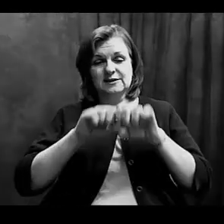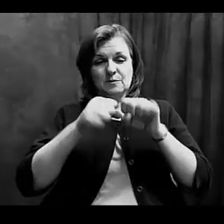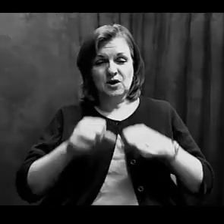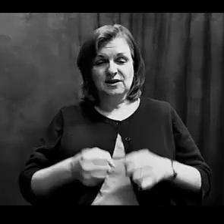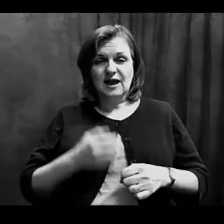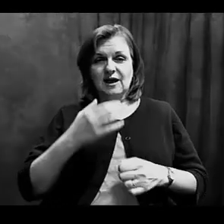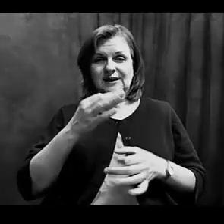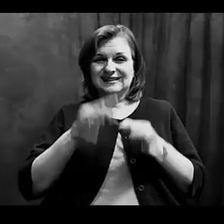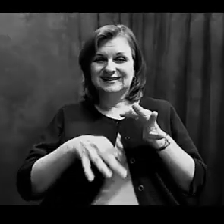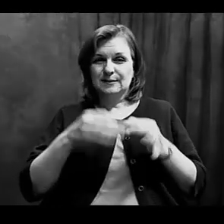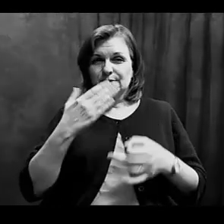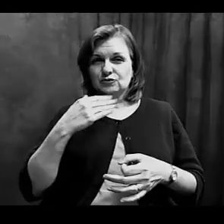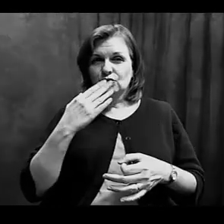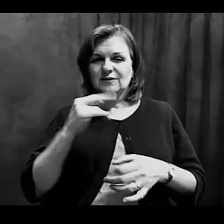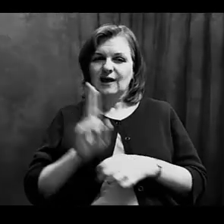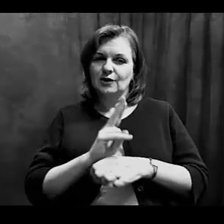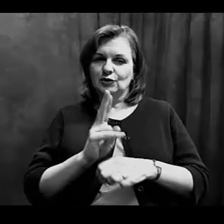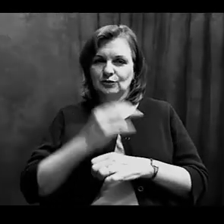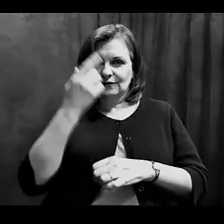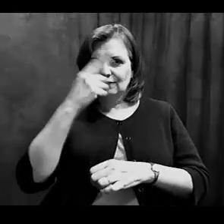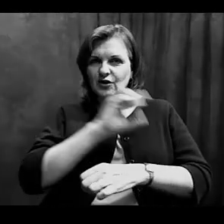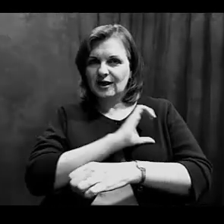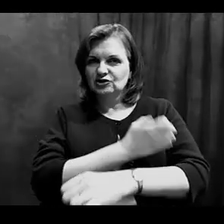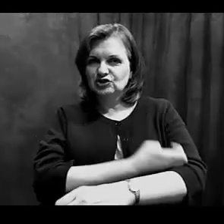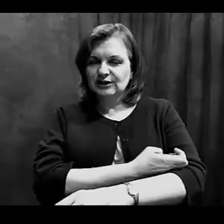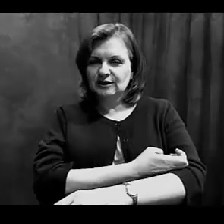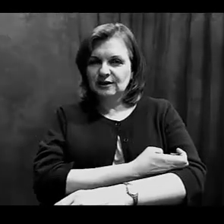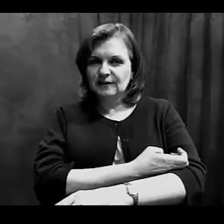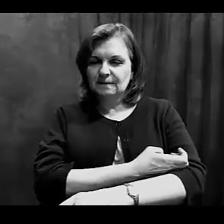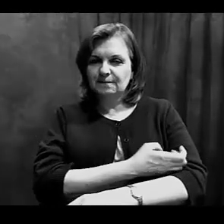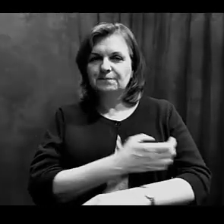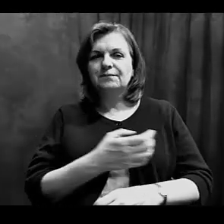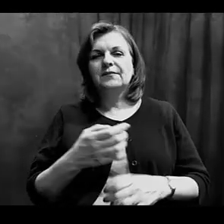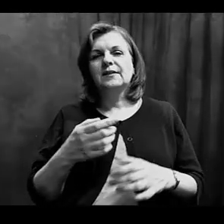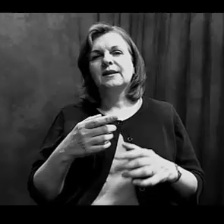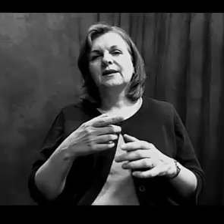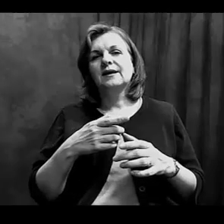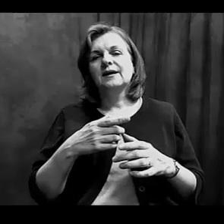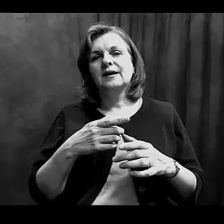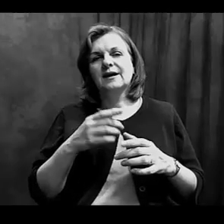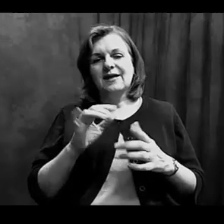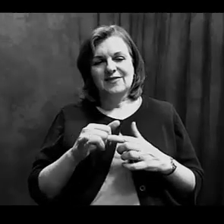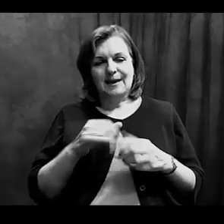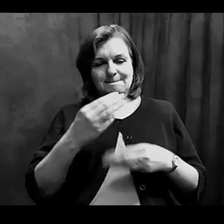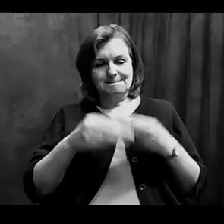in order for your body to burn simple sugars to use simple sugars for energy